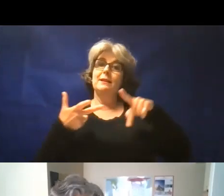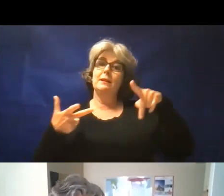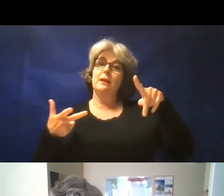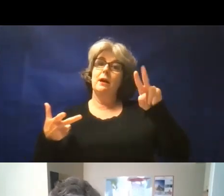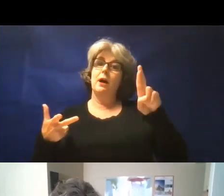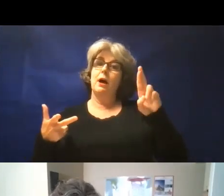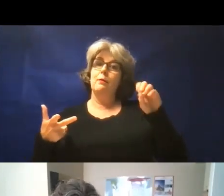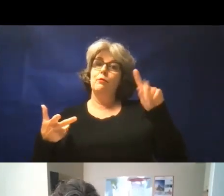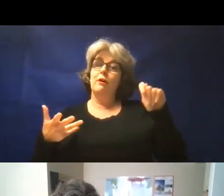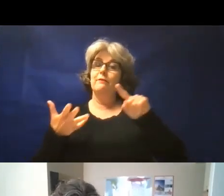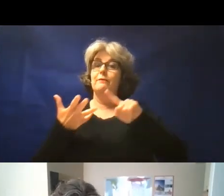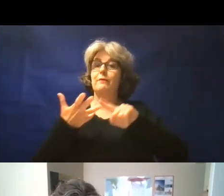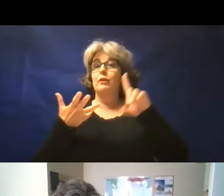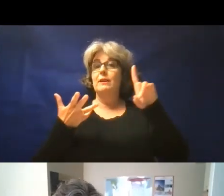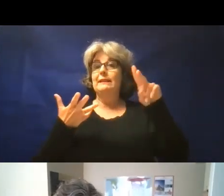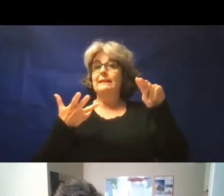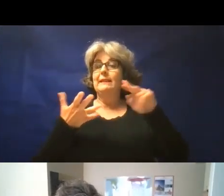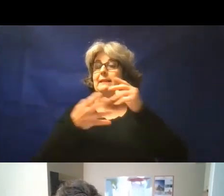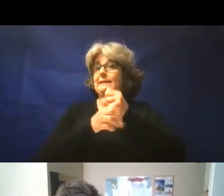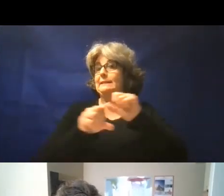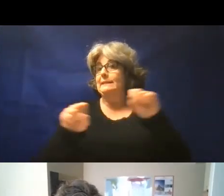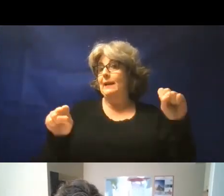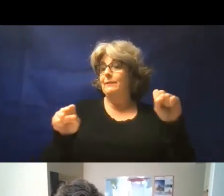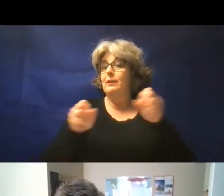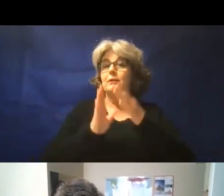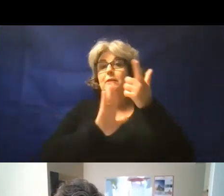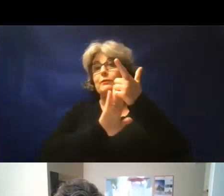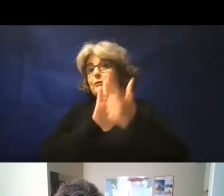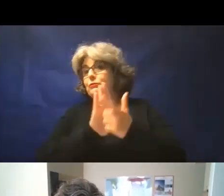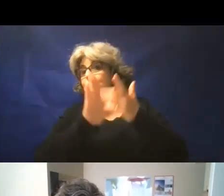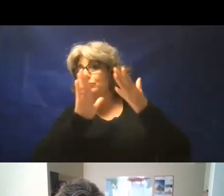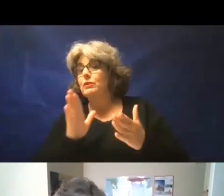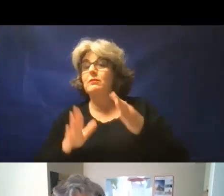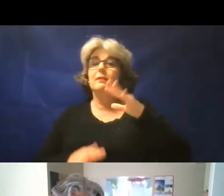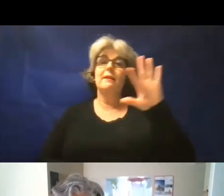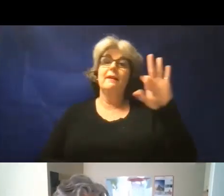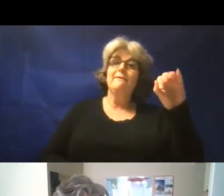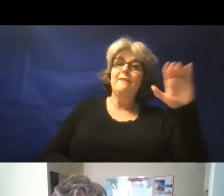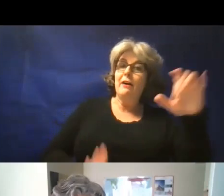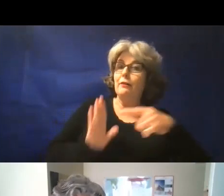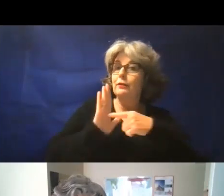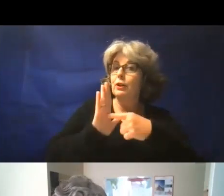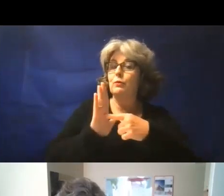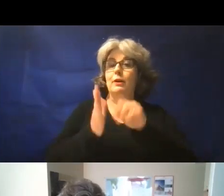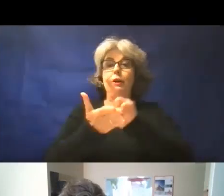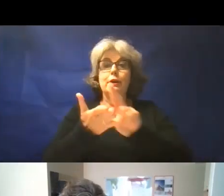safety and risk management, general counsel, faculty representative, university communication